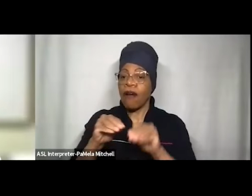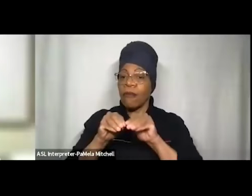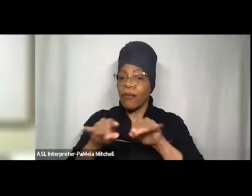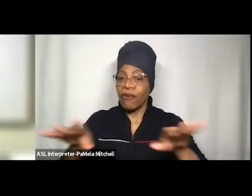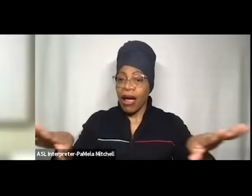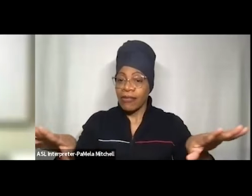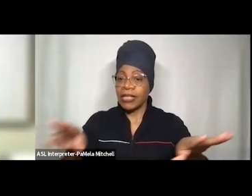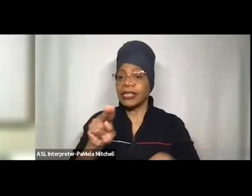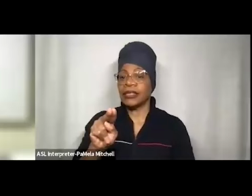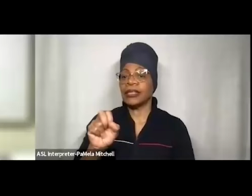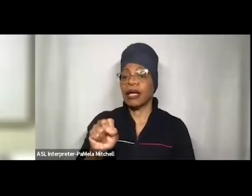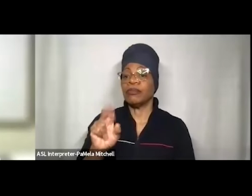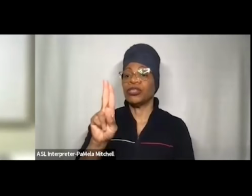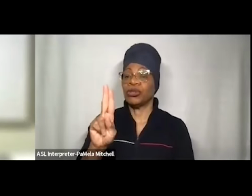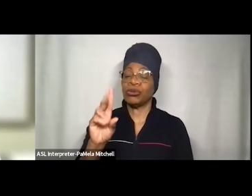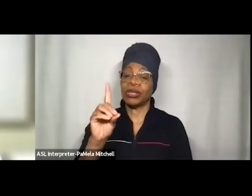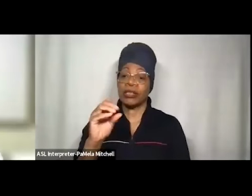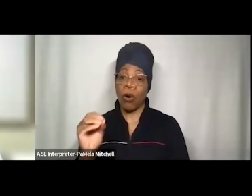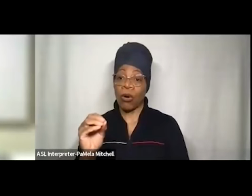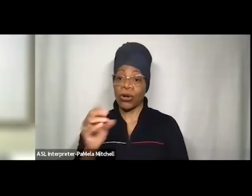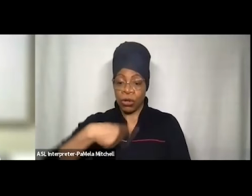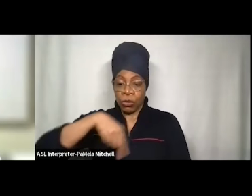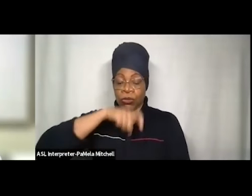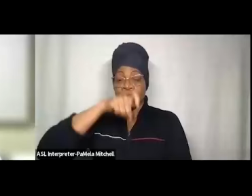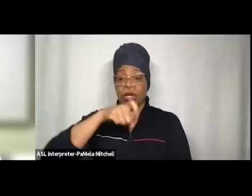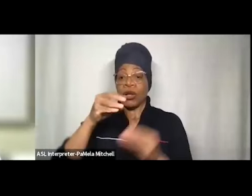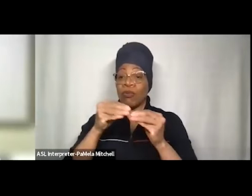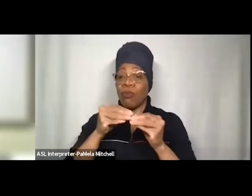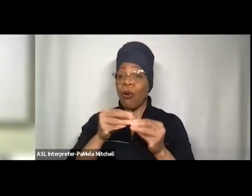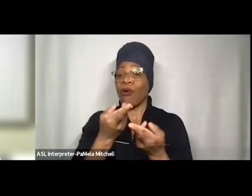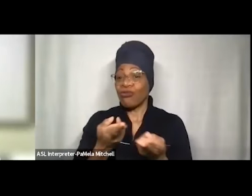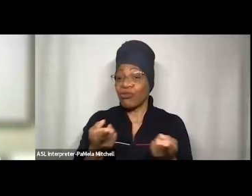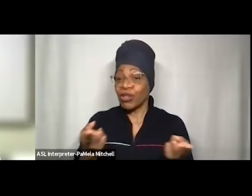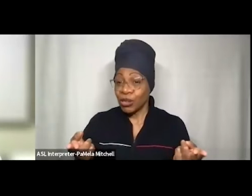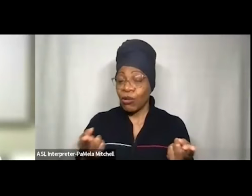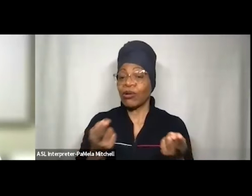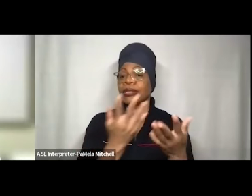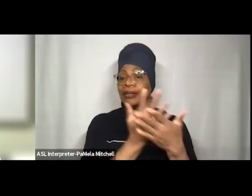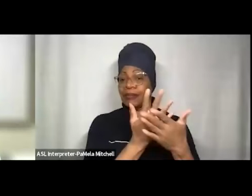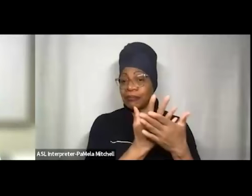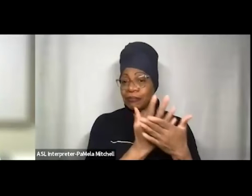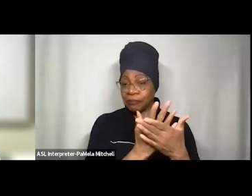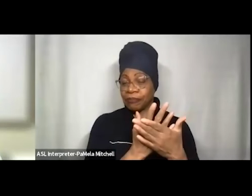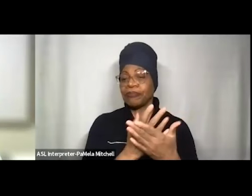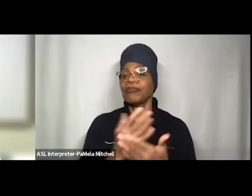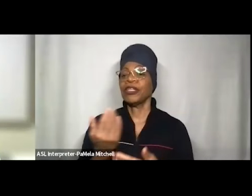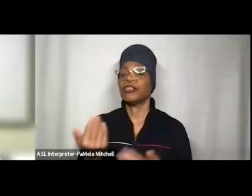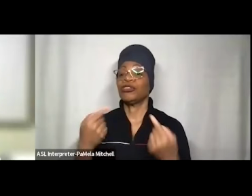"Hey, we need more resources in prisons or during reentry and in the community for criminal justice populations."